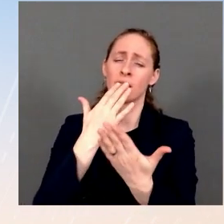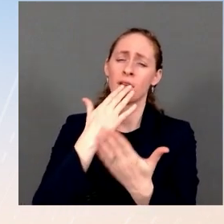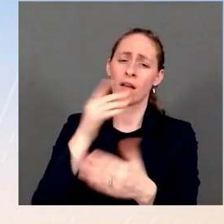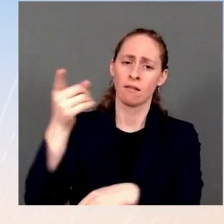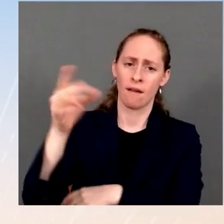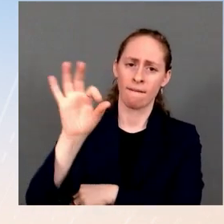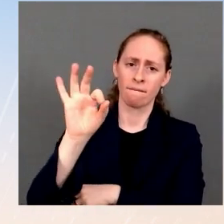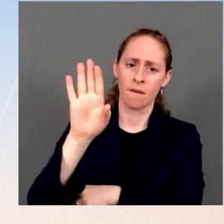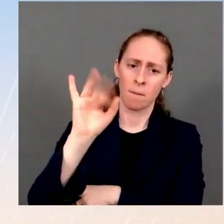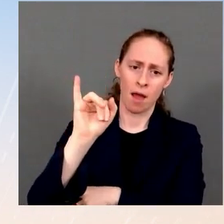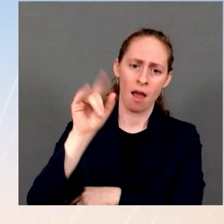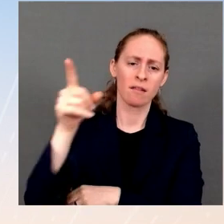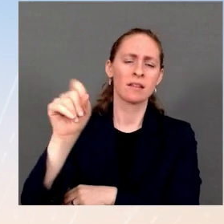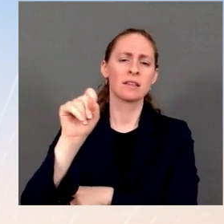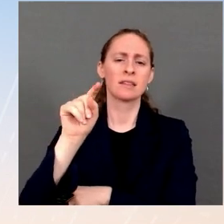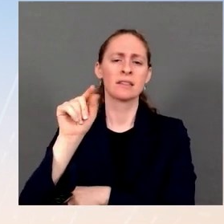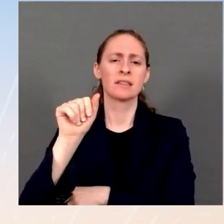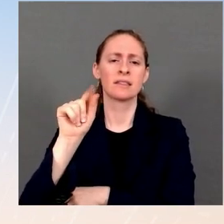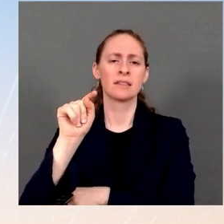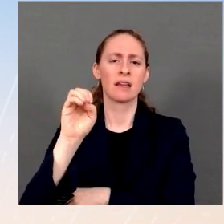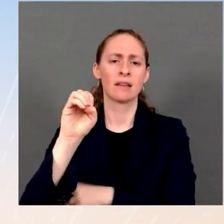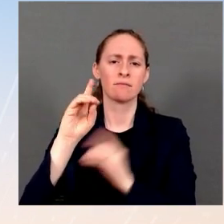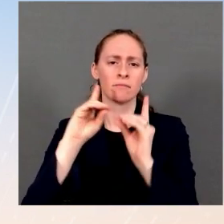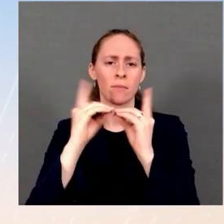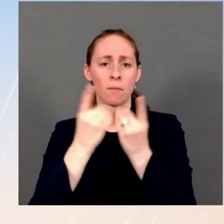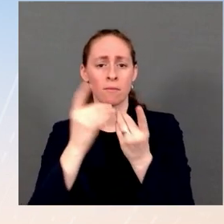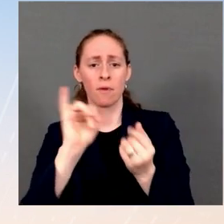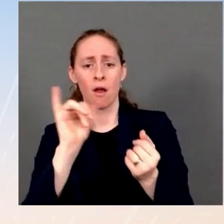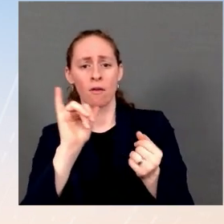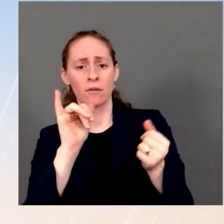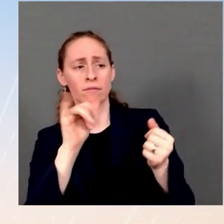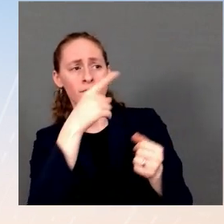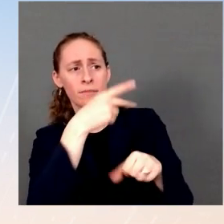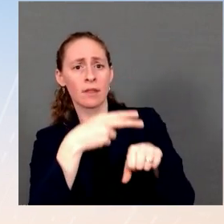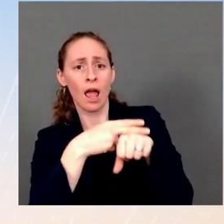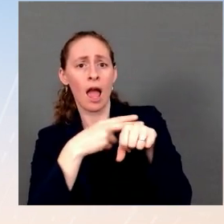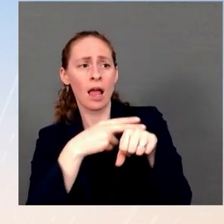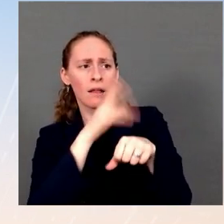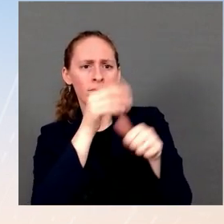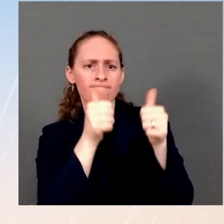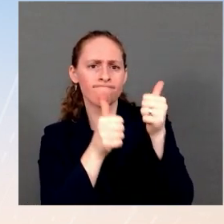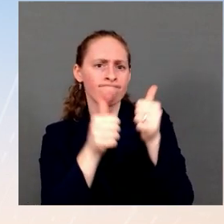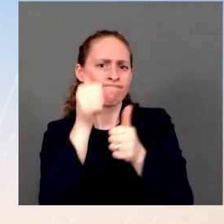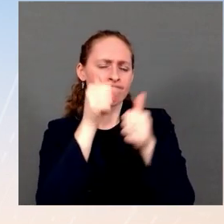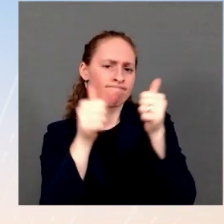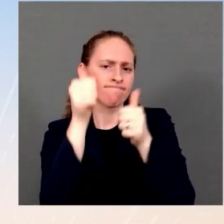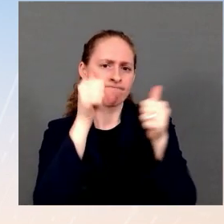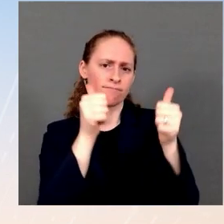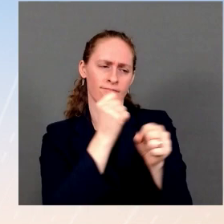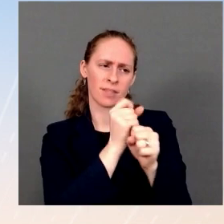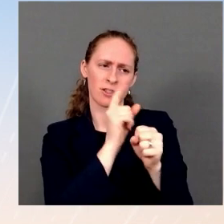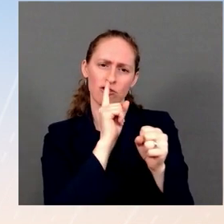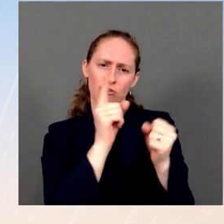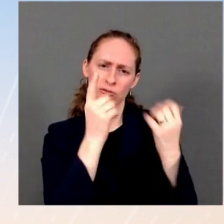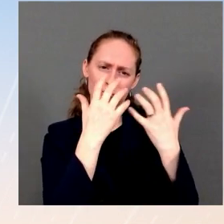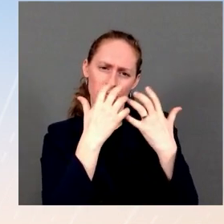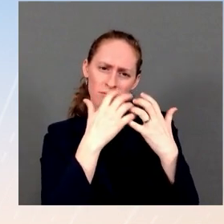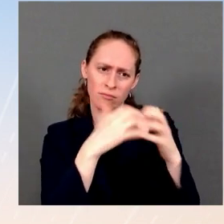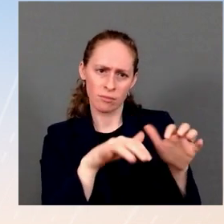who have been working tirelessly to get these missionaries safely home. As Jake Sullivan said when this ordeal began,